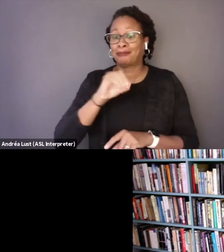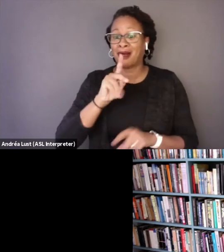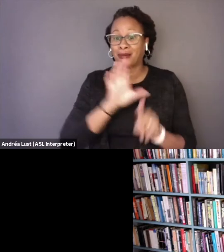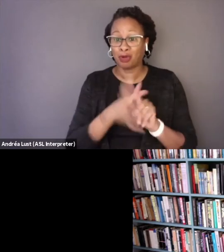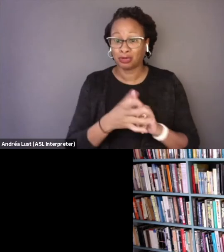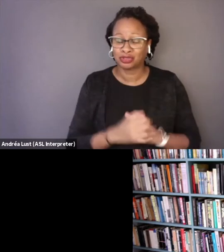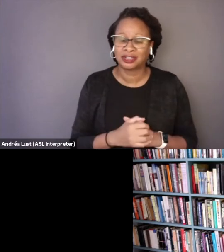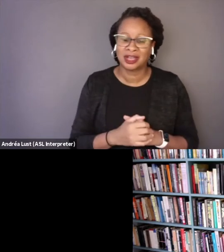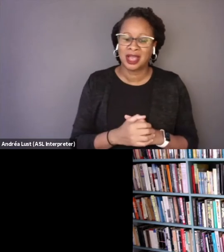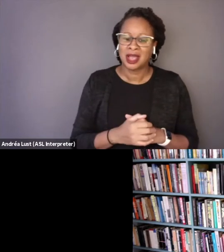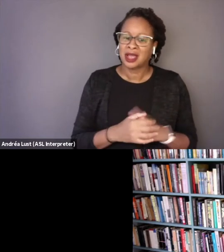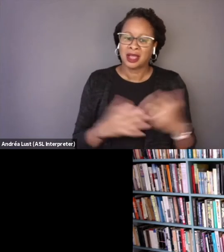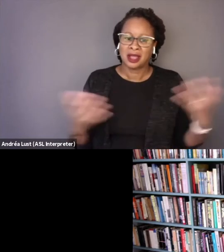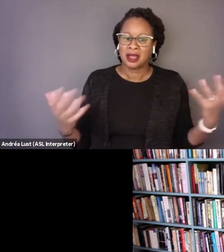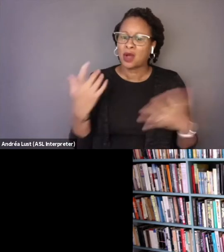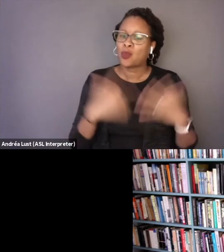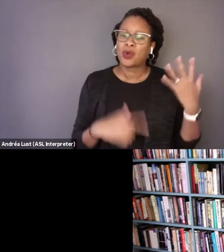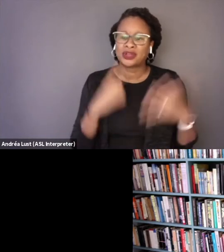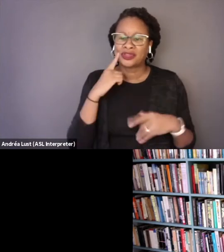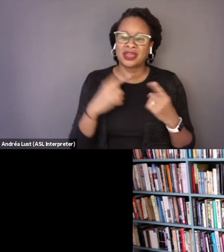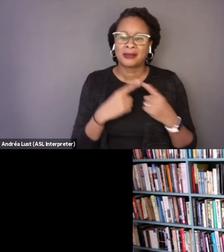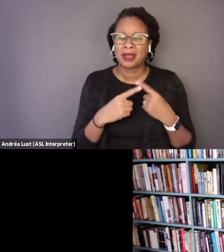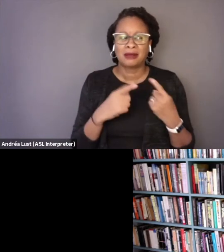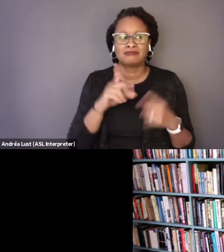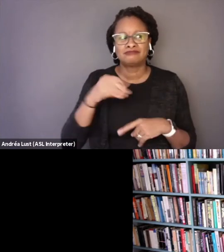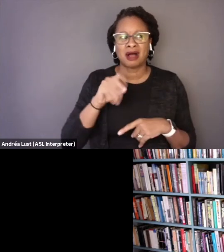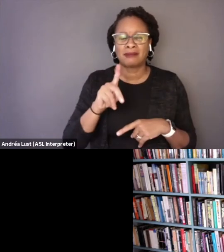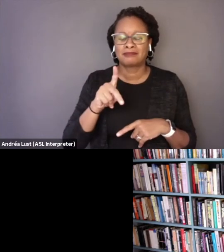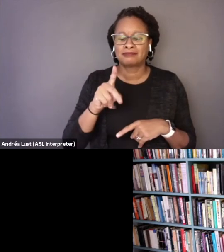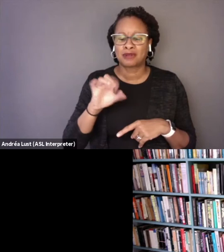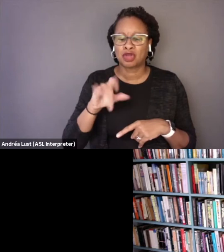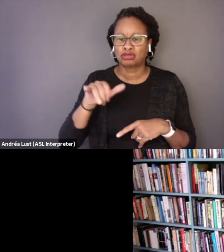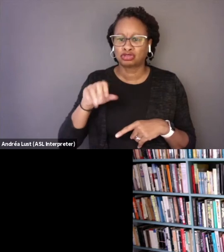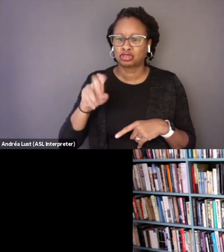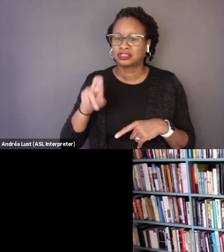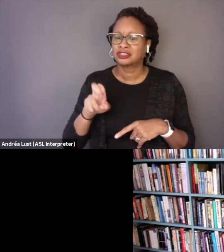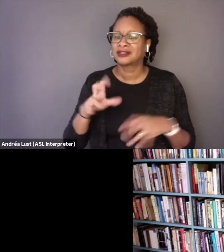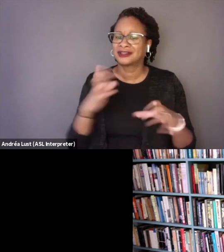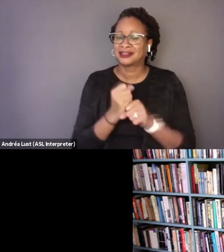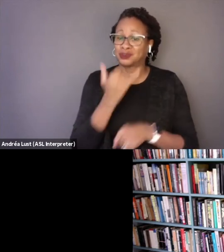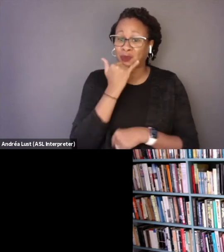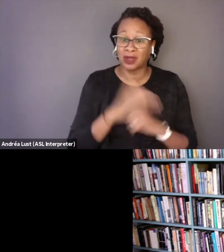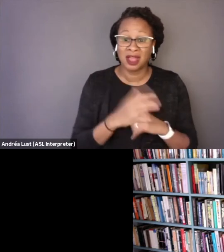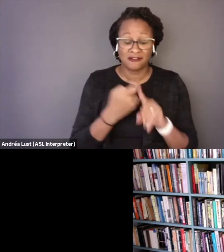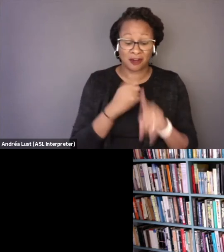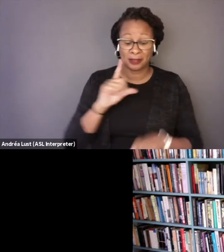on what popular culture gets wrong about Jacques Cousteau. From a 21st century perspective, watching this movie, I was sometimes thinking